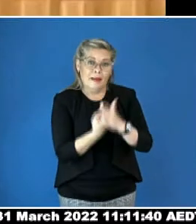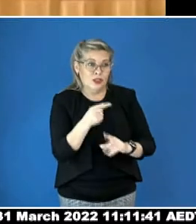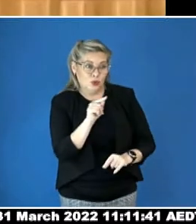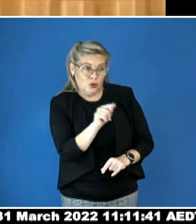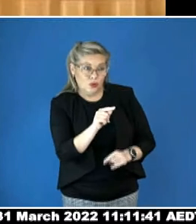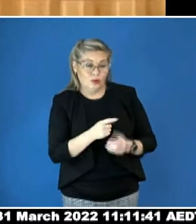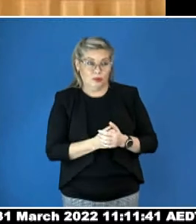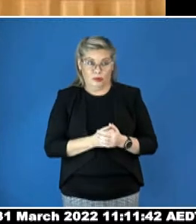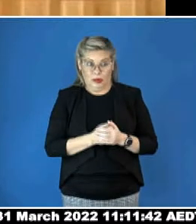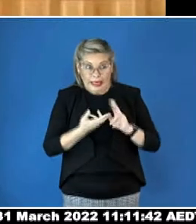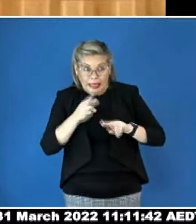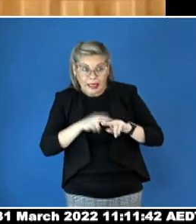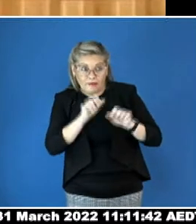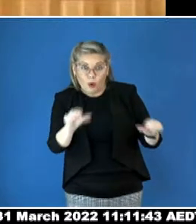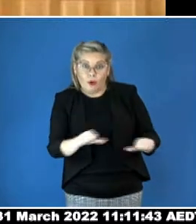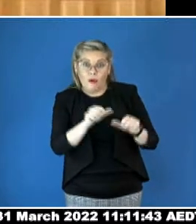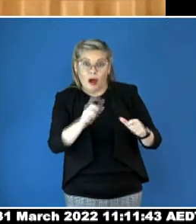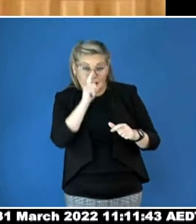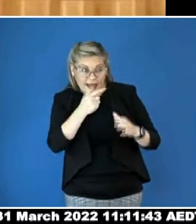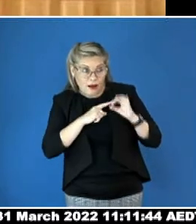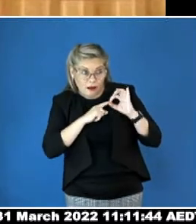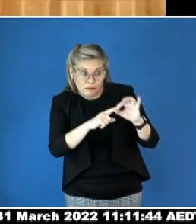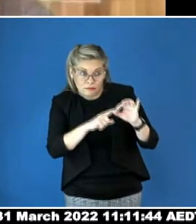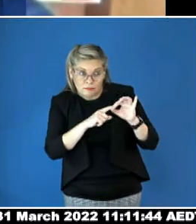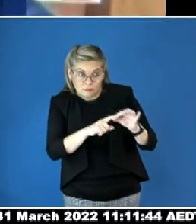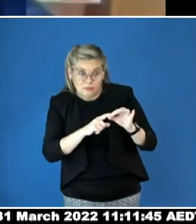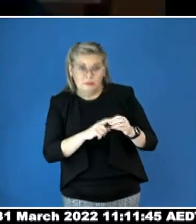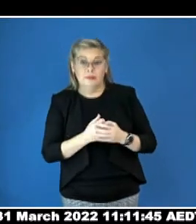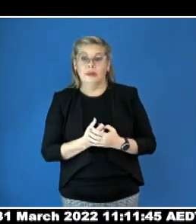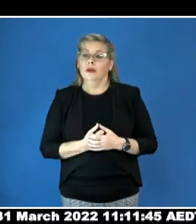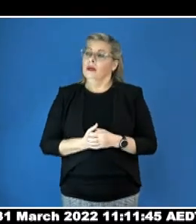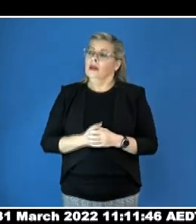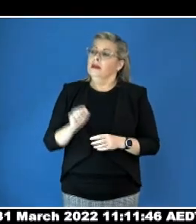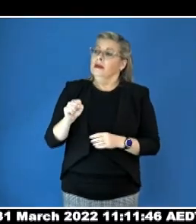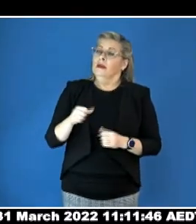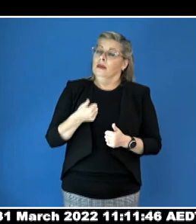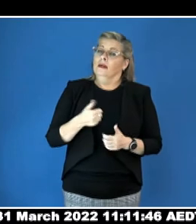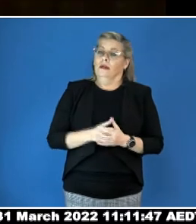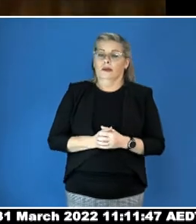That's okay. MS EASTMAN: Are you okay if I ask you a few questions? Yeah, that's fine, yeah. MS EASTMAN: And one of the things you just mentioned at